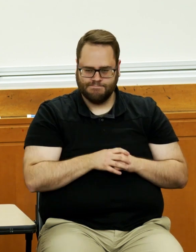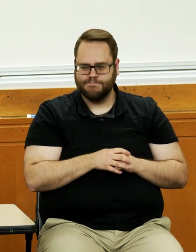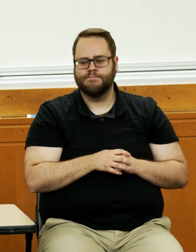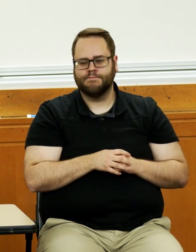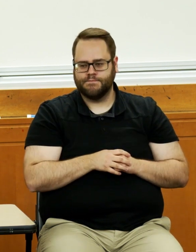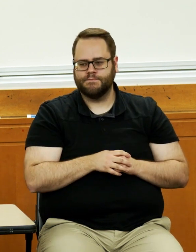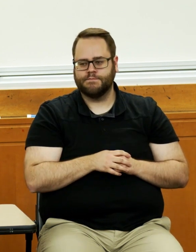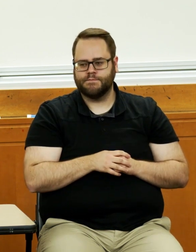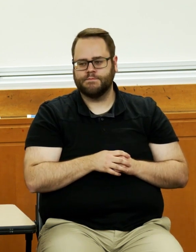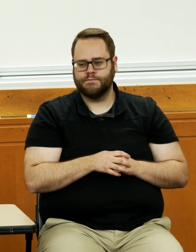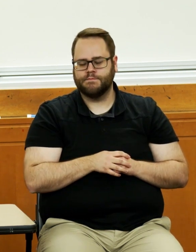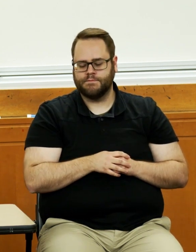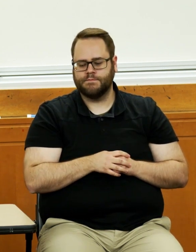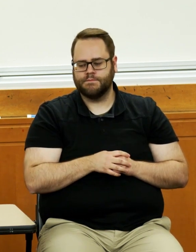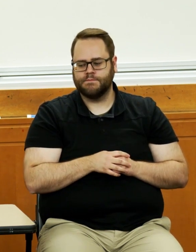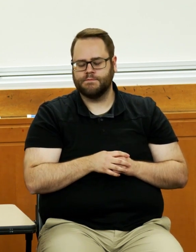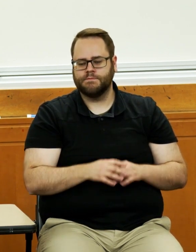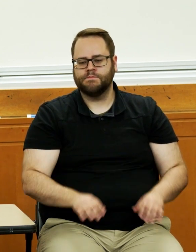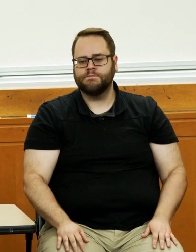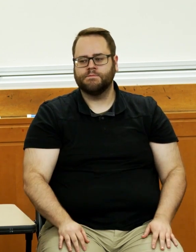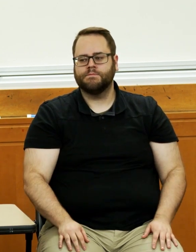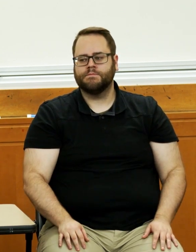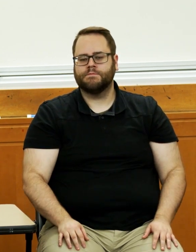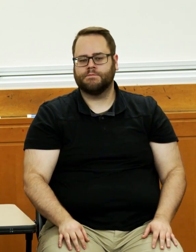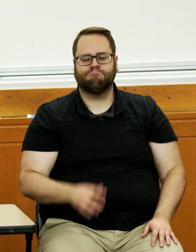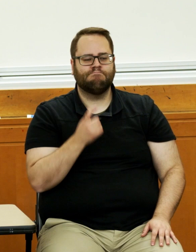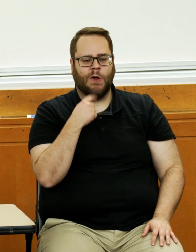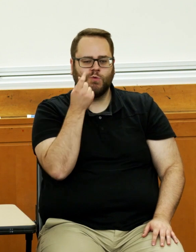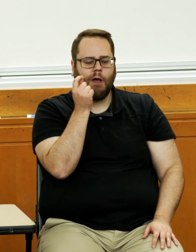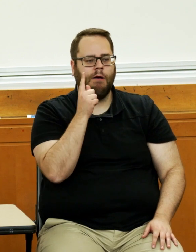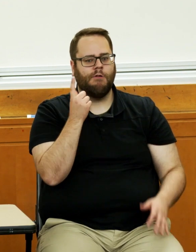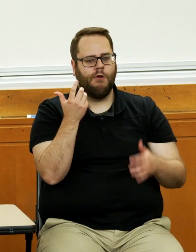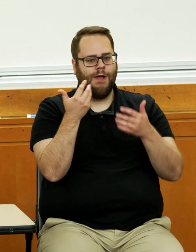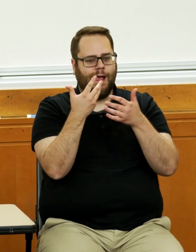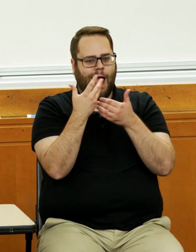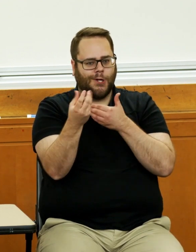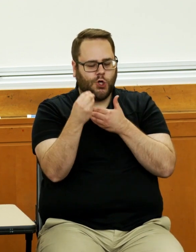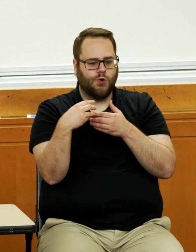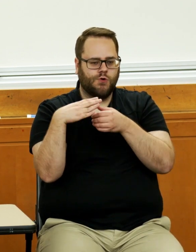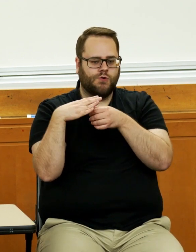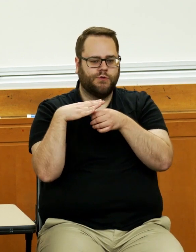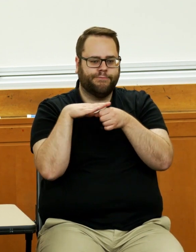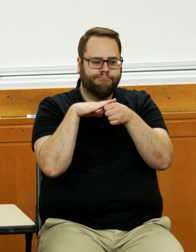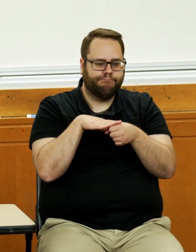also that there are external pressures and people might not want to say, “I'm not comfortable with